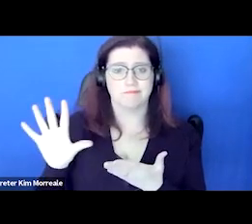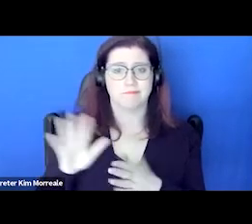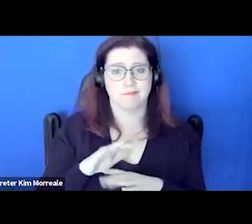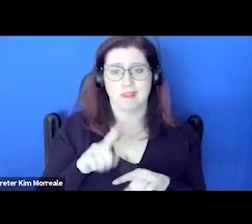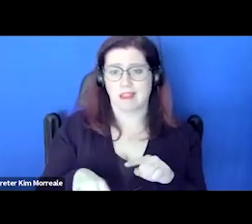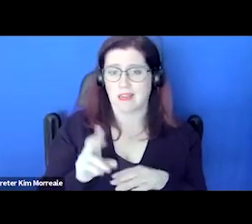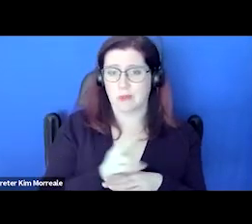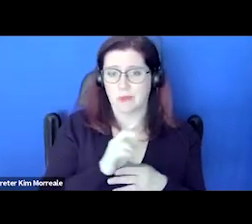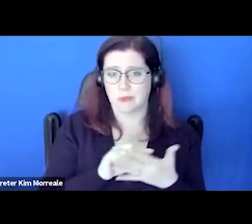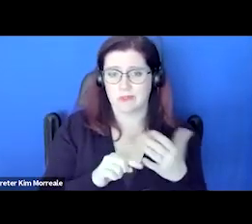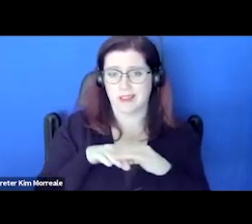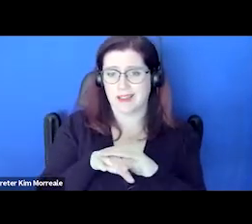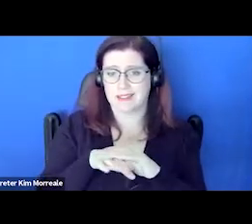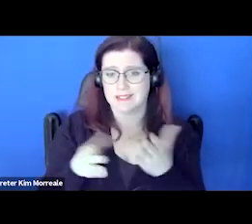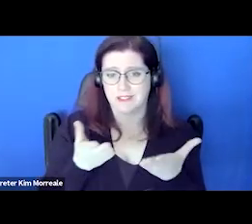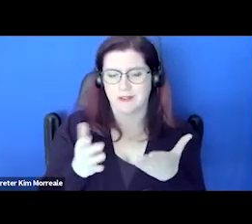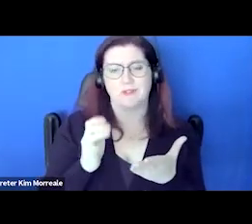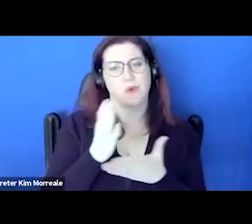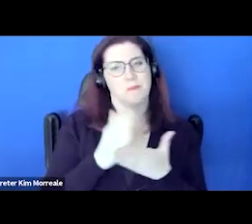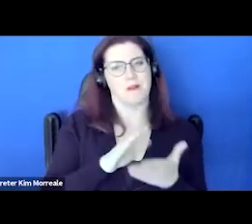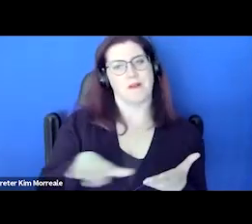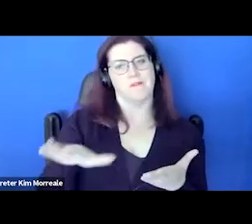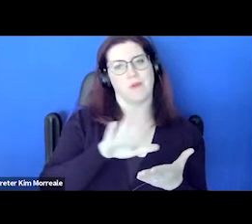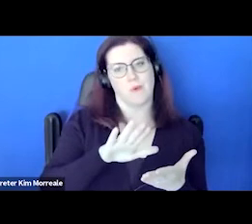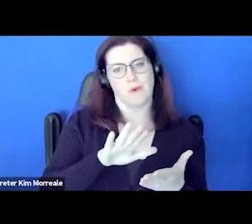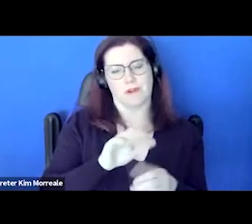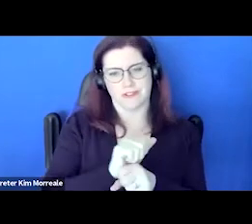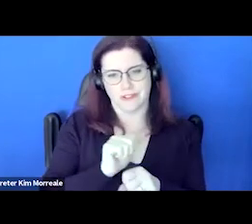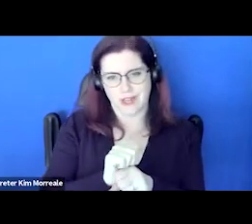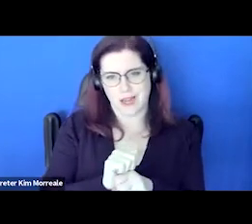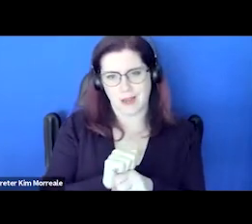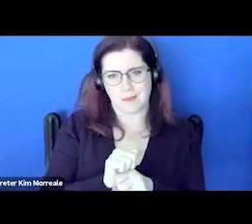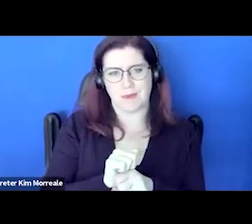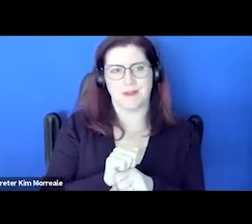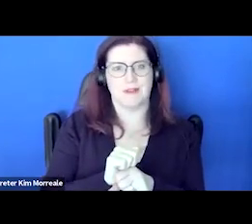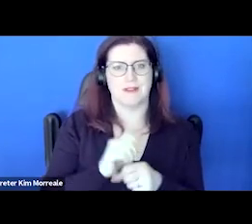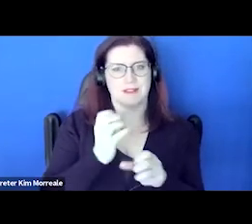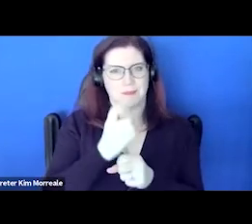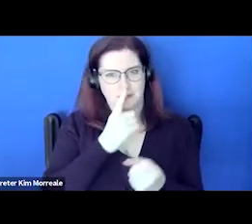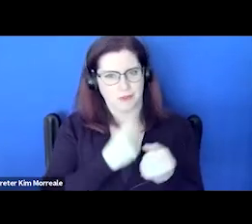So that's part of your job too as a SOAR provider is to making sure that you advocate on their behalf.